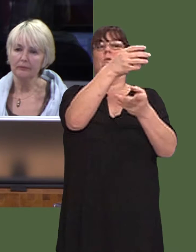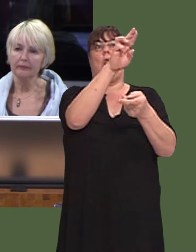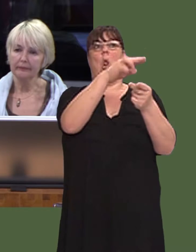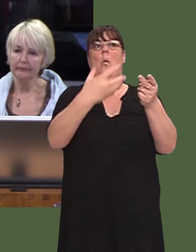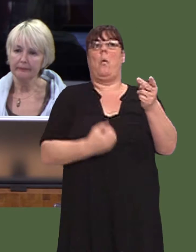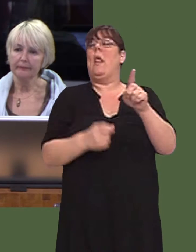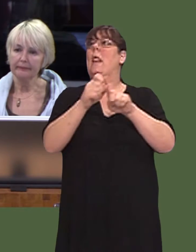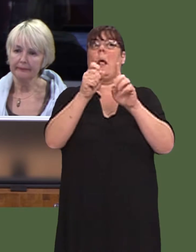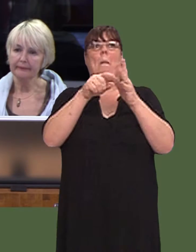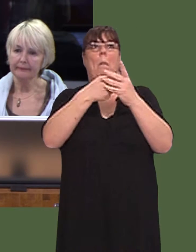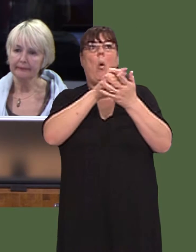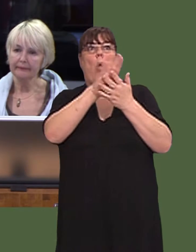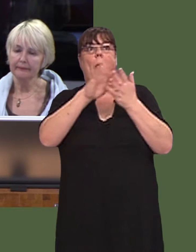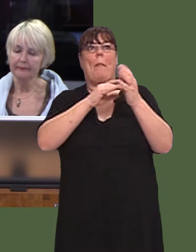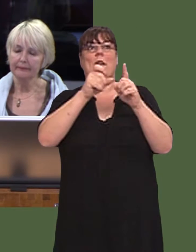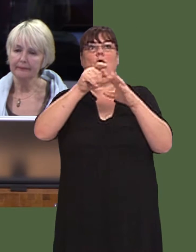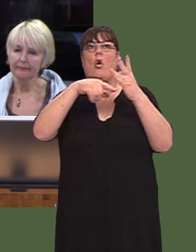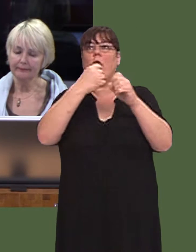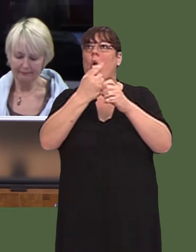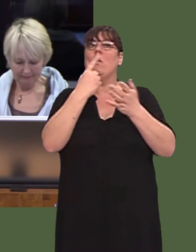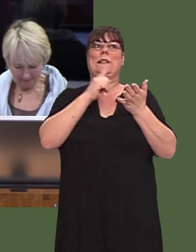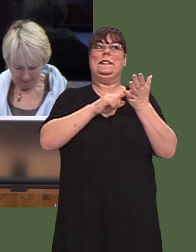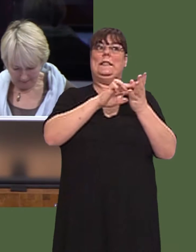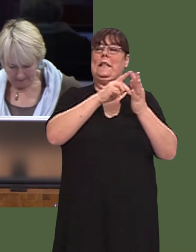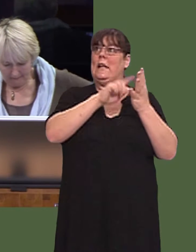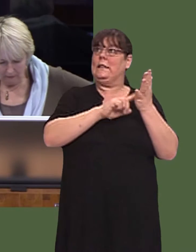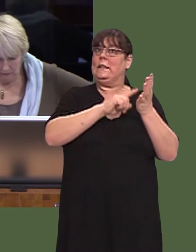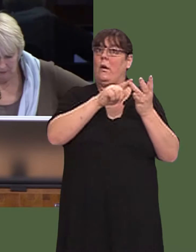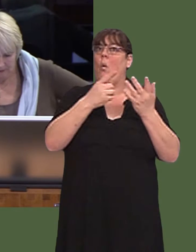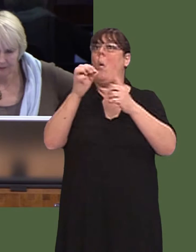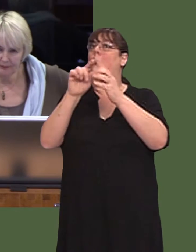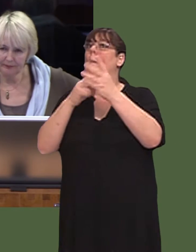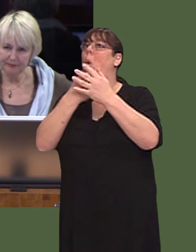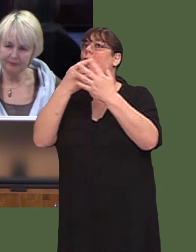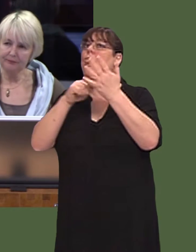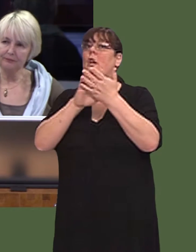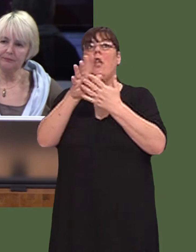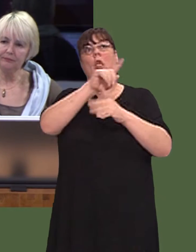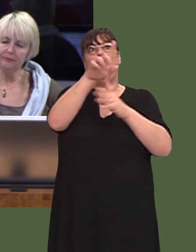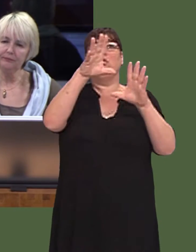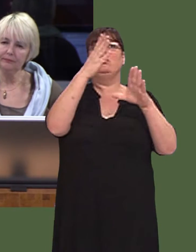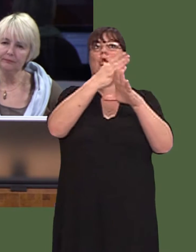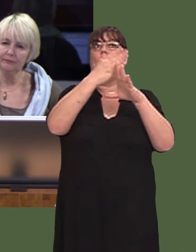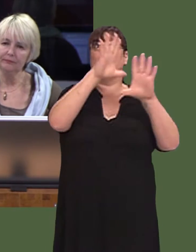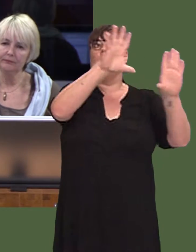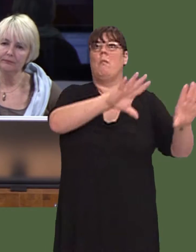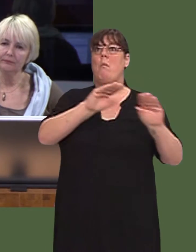Porthmadog, Llanelli, and Porth in the Rhondda, and jobs are being moved to more centralised sites.